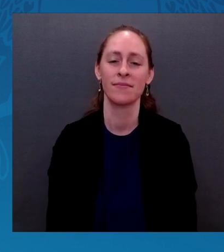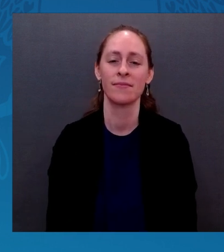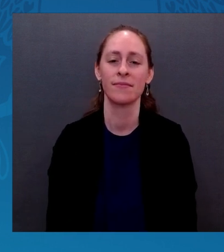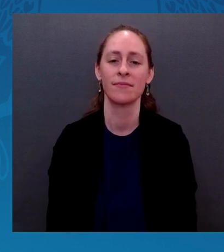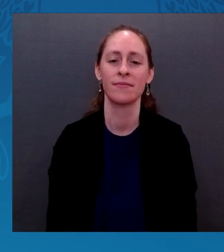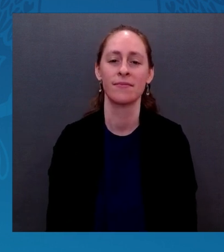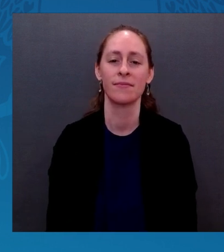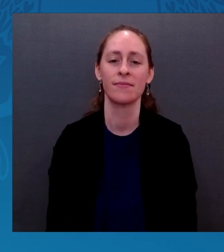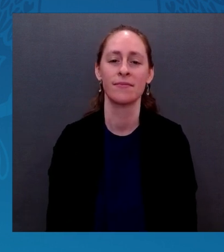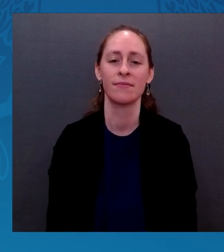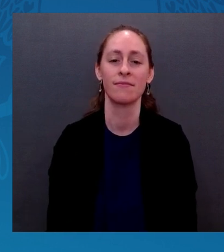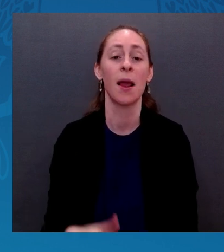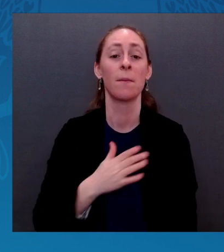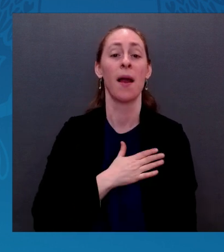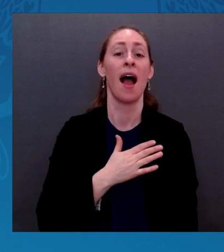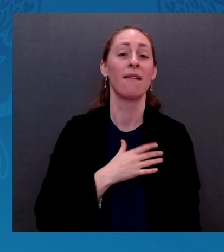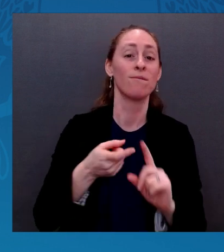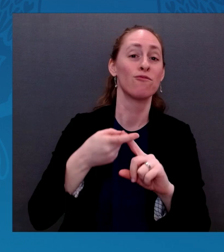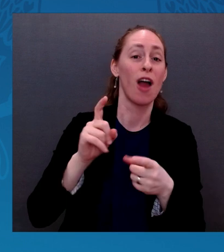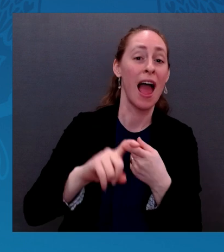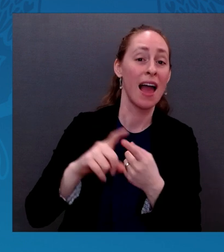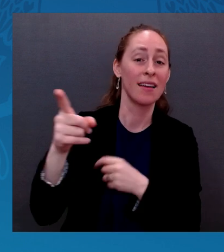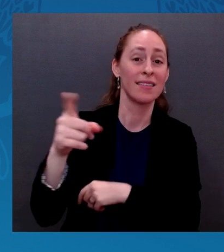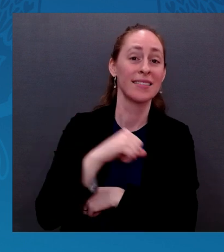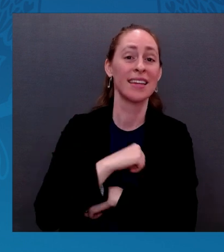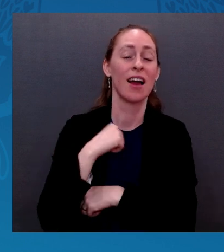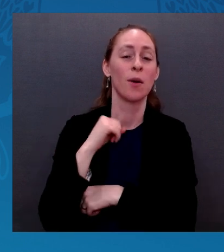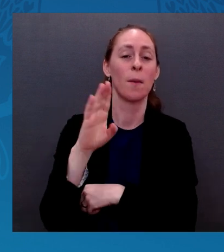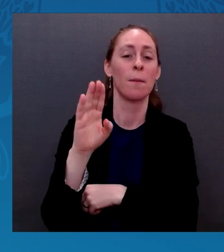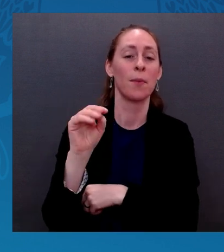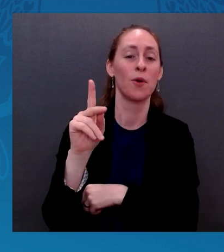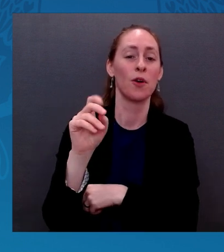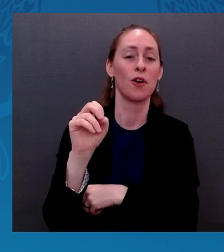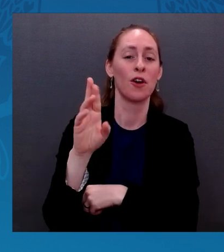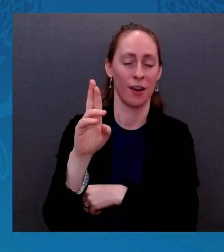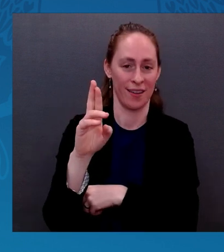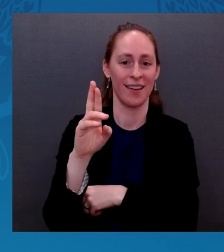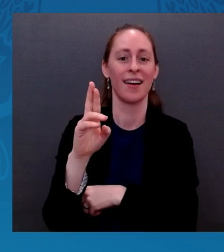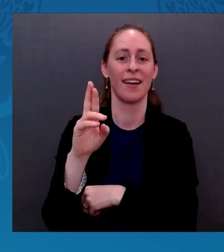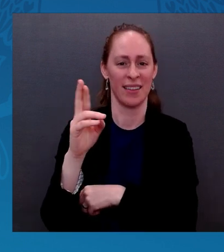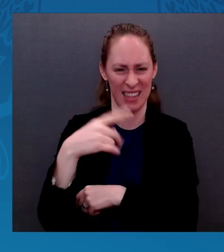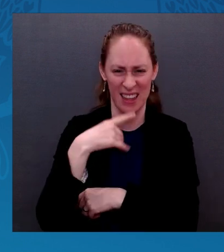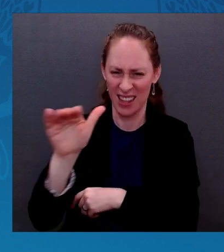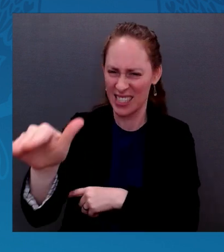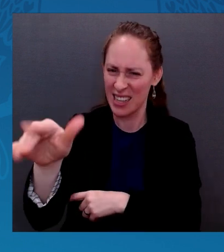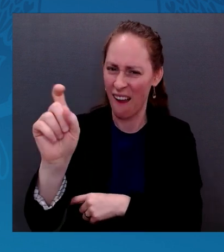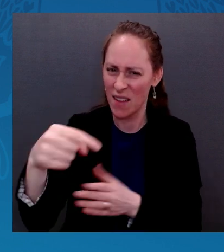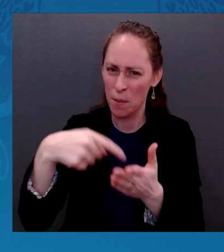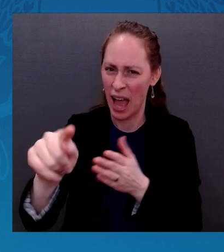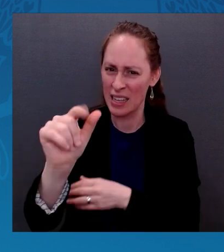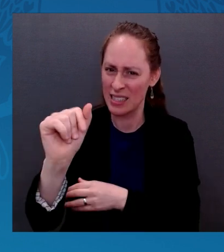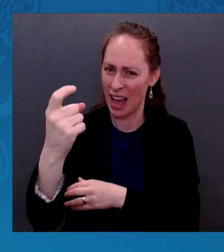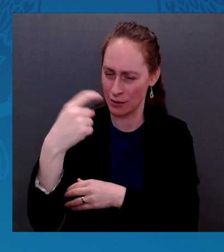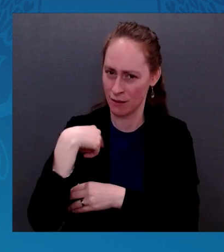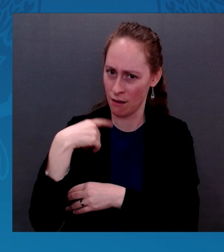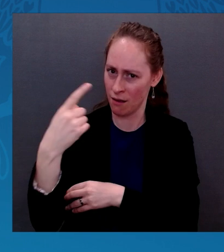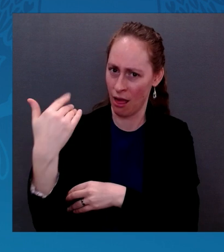that Senator Menendez, a good friend, Chairman Malone, Congressman Payne, thank you all so much for joining us.